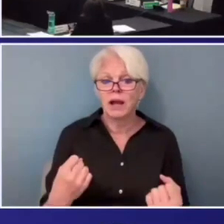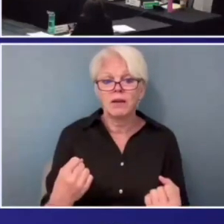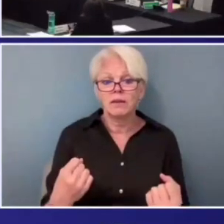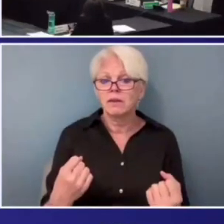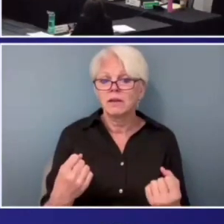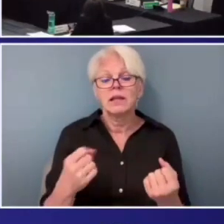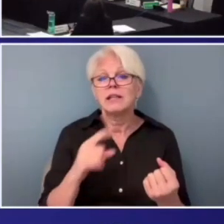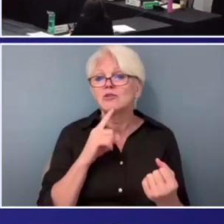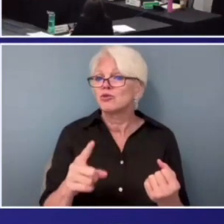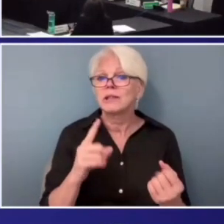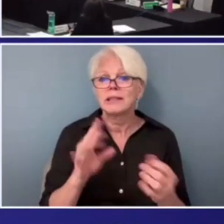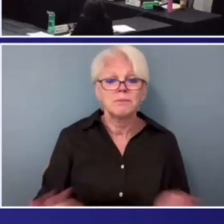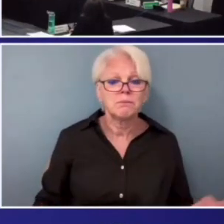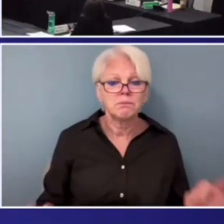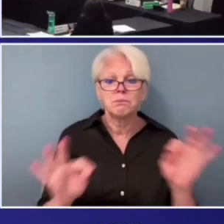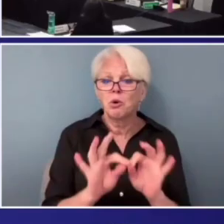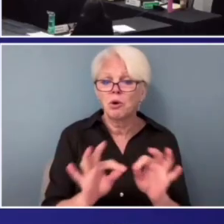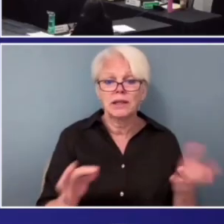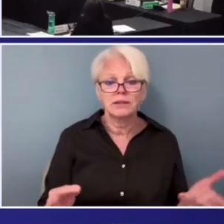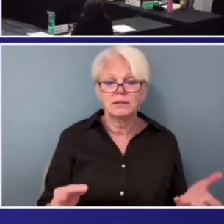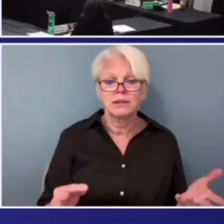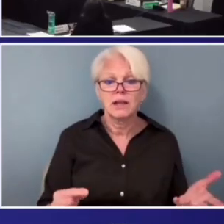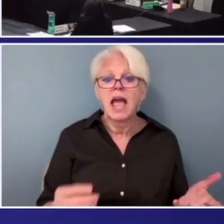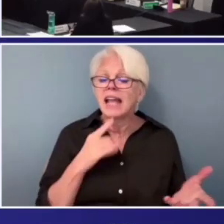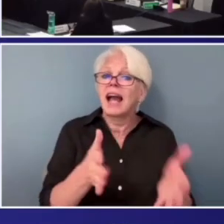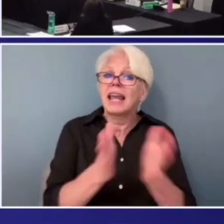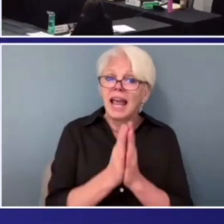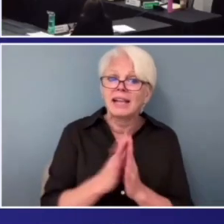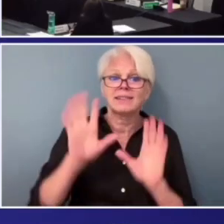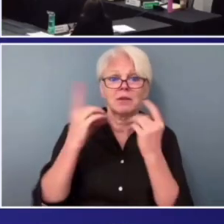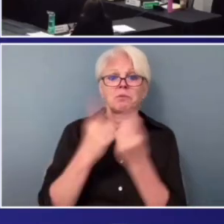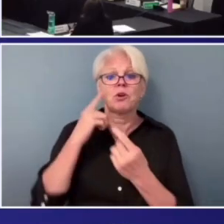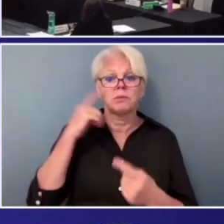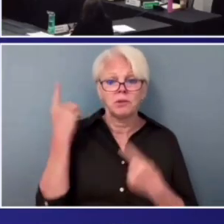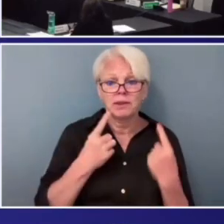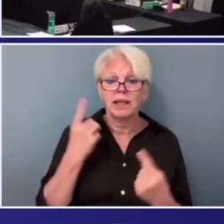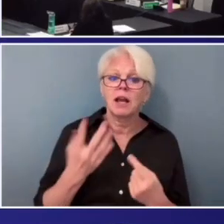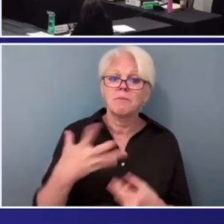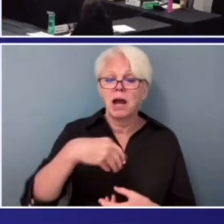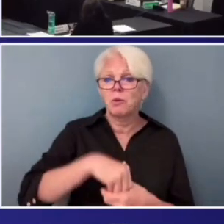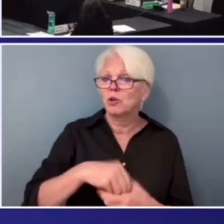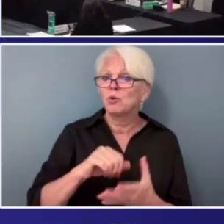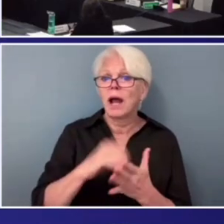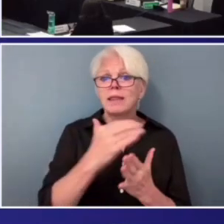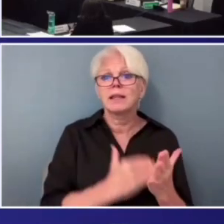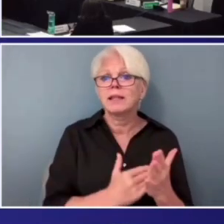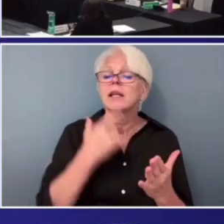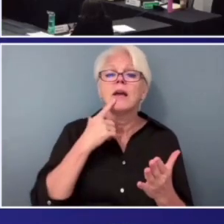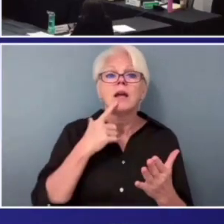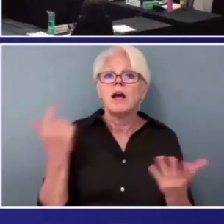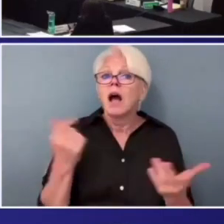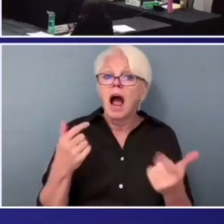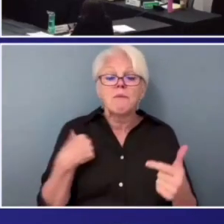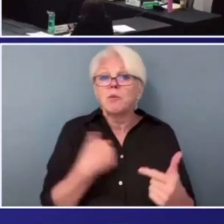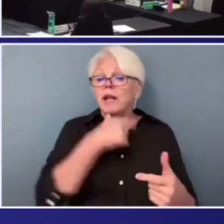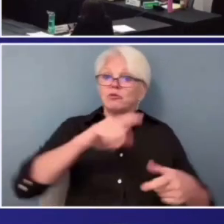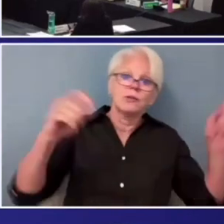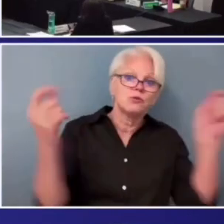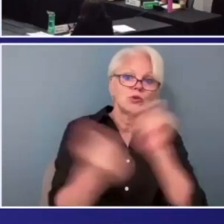We're not trying to solve the mental health crisis in this room today, but we are positioned to do something about it and expand the list that is completely